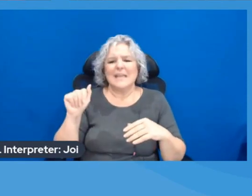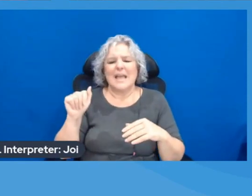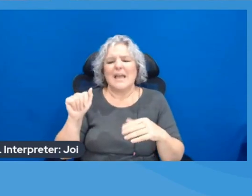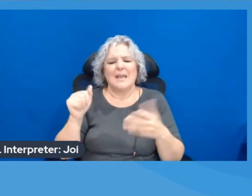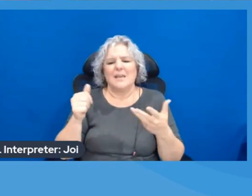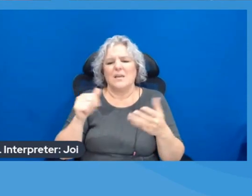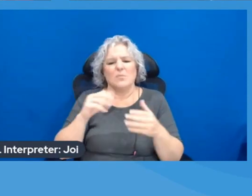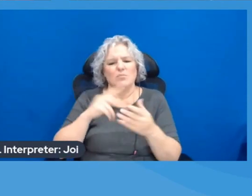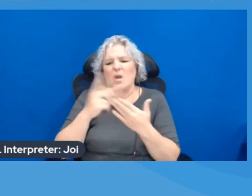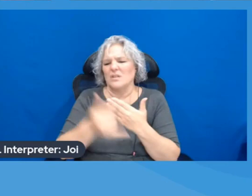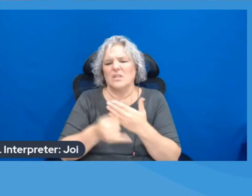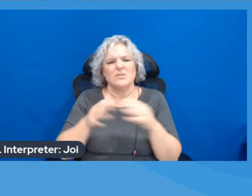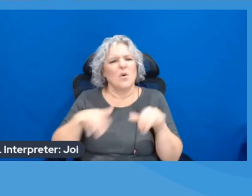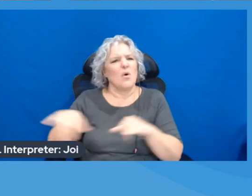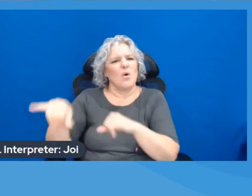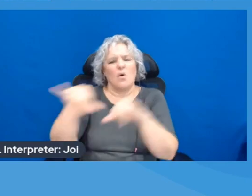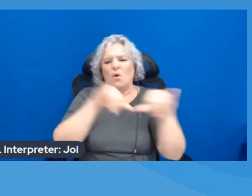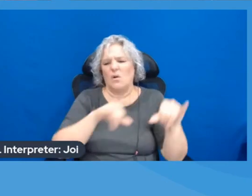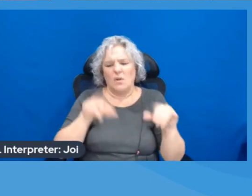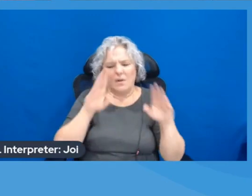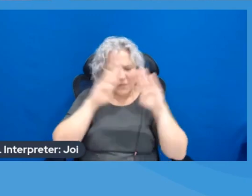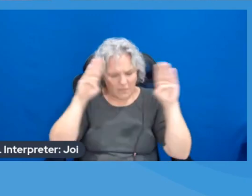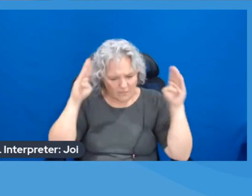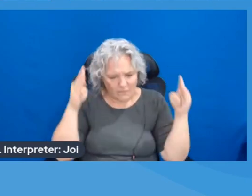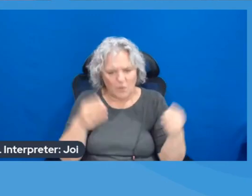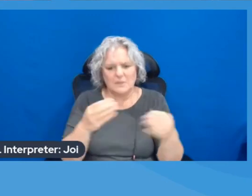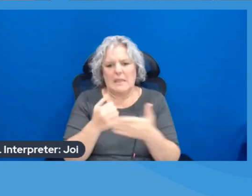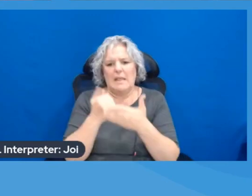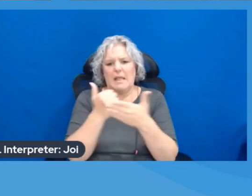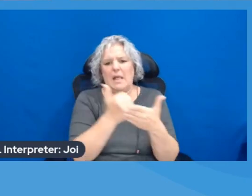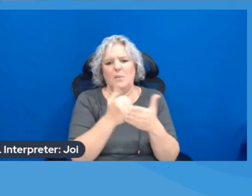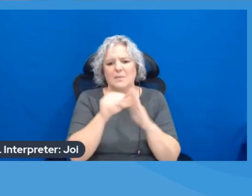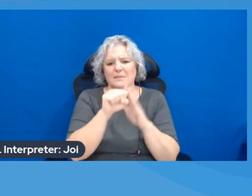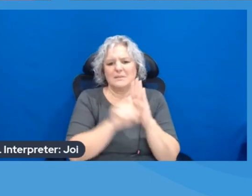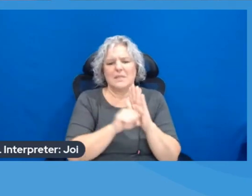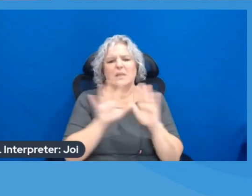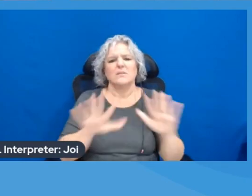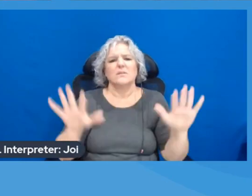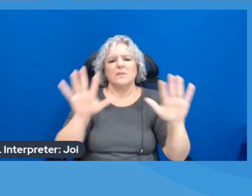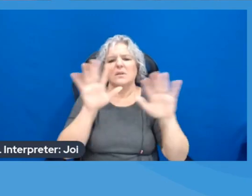they're very focused on helping states and programs across the country